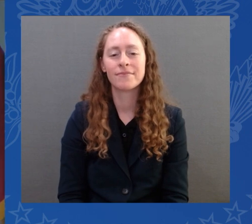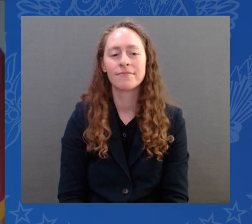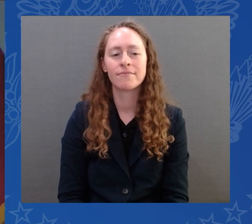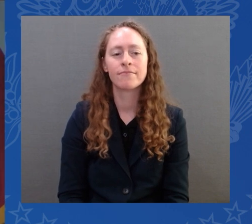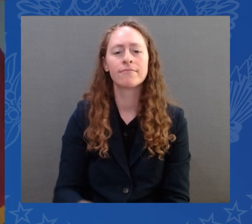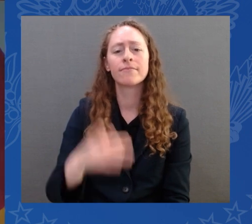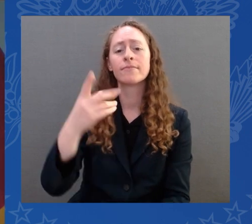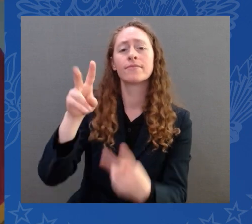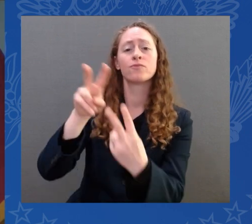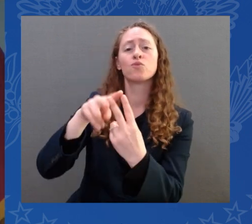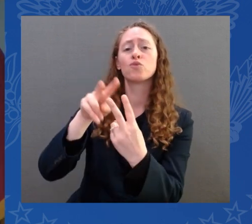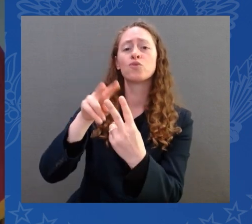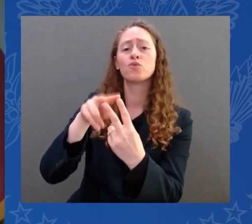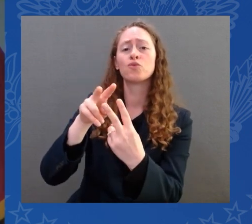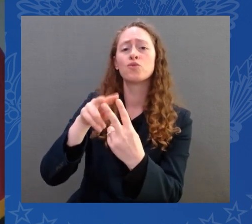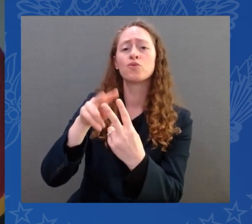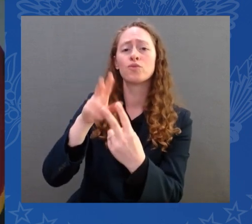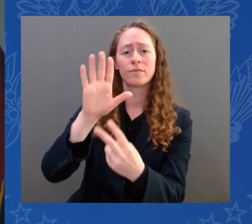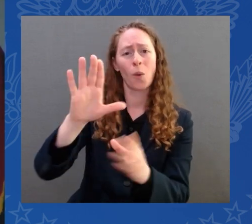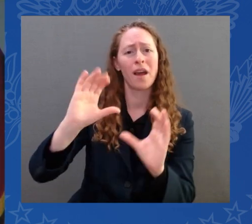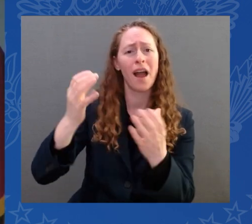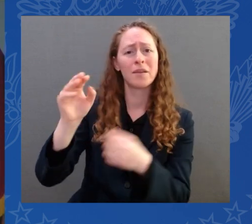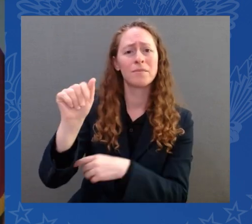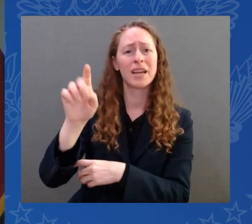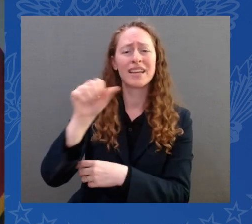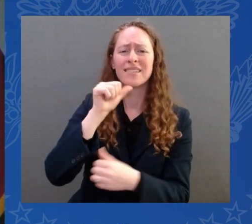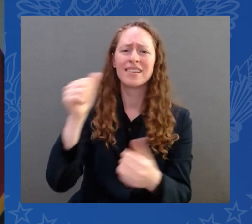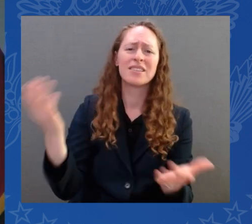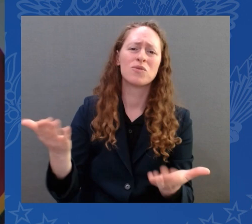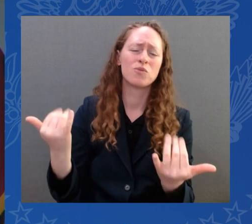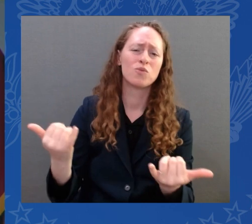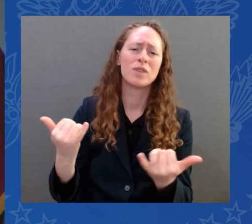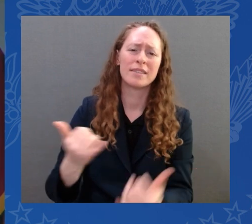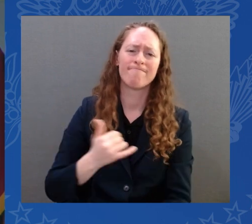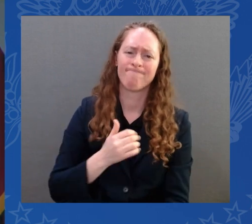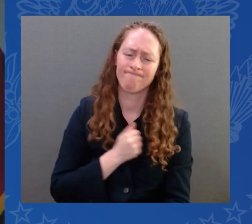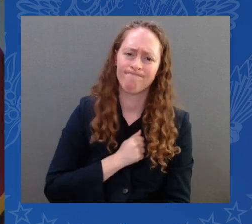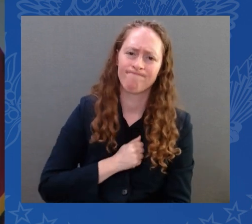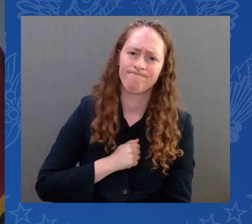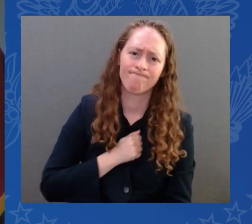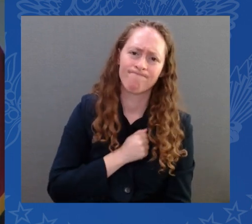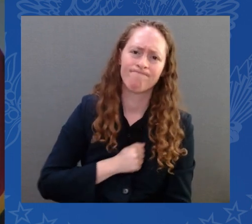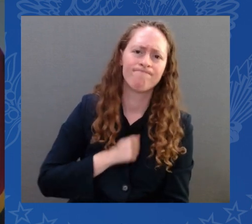I hope I'm pronouncing Duke's last correctly -- Carillo. And Michael -- and Michael Myles James.